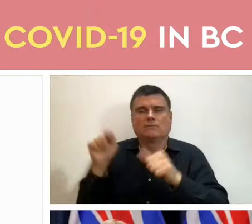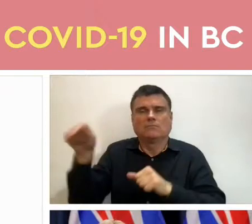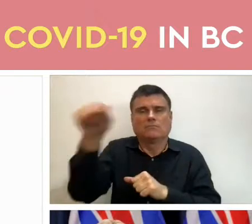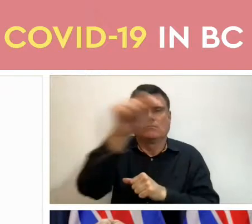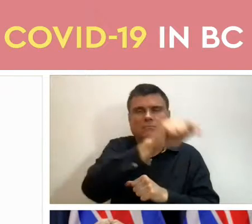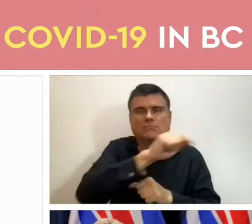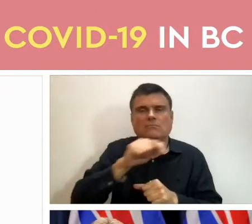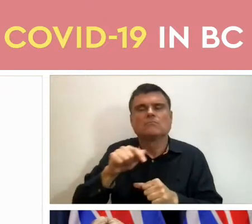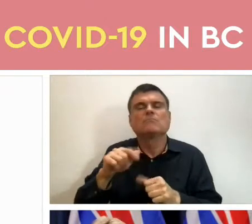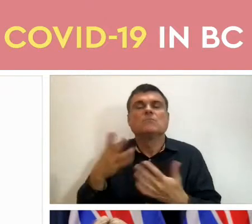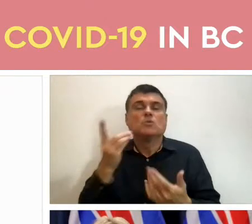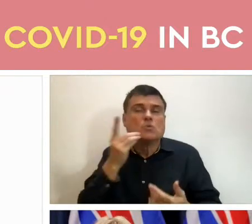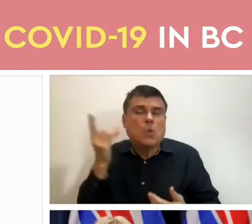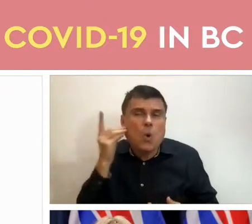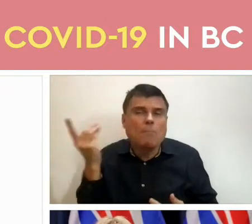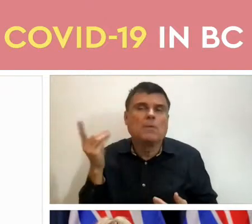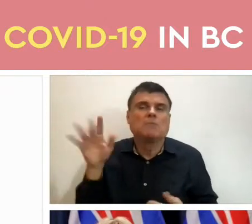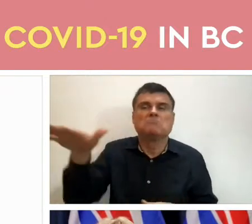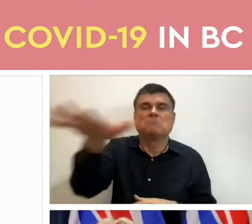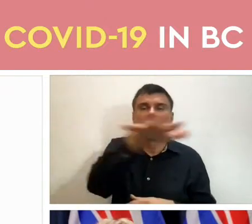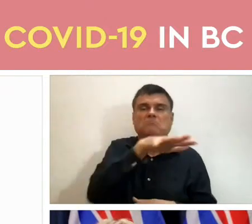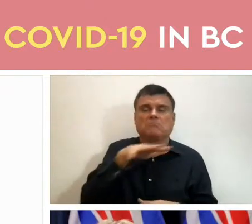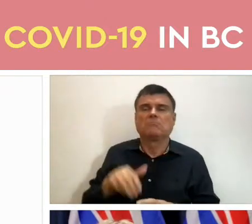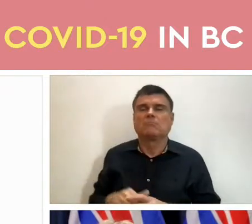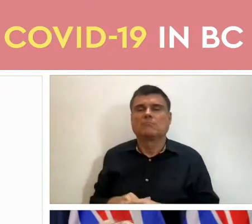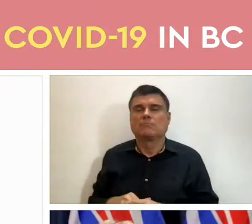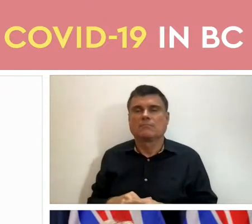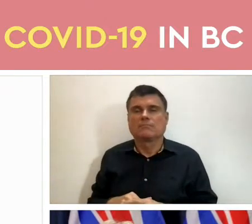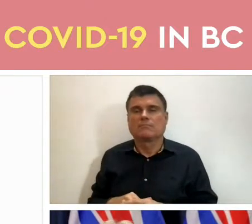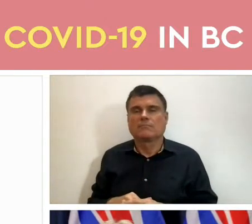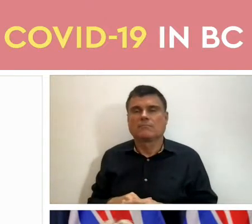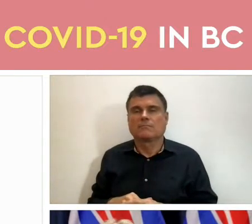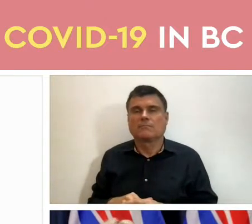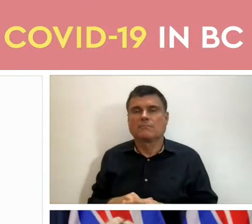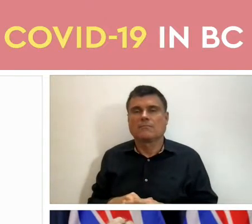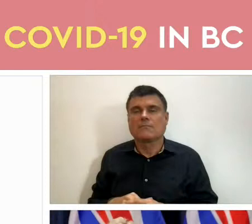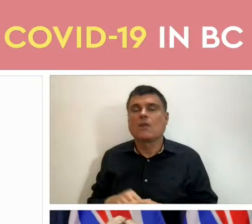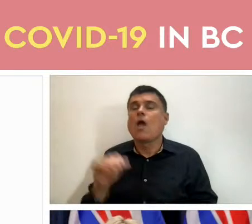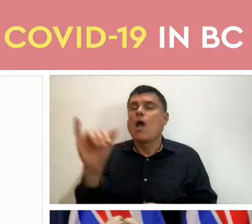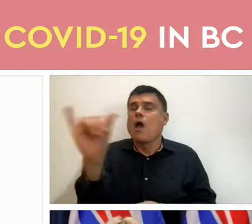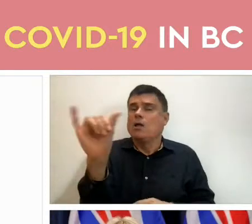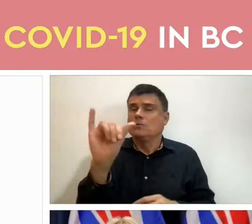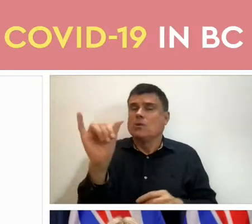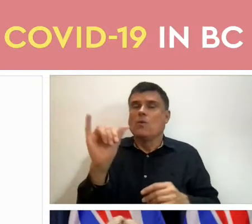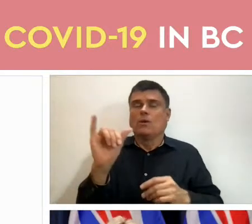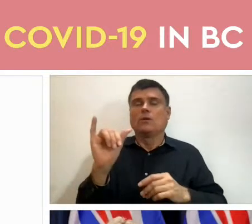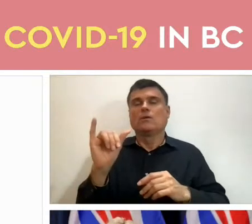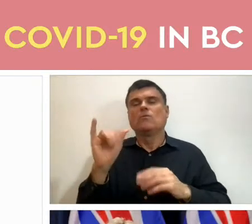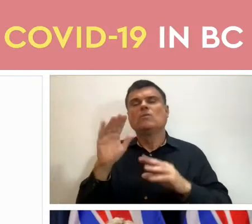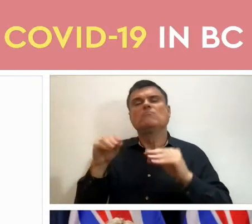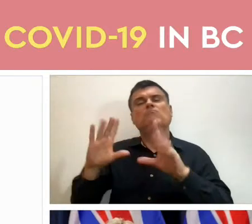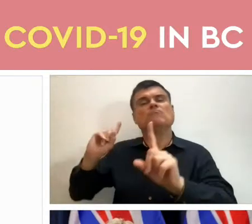replenishment for the work we are doing with rapid testing in long-term care and acute care